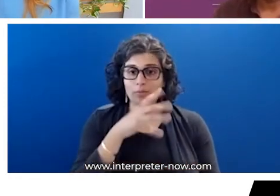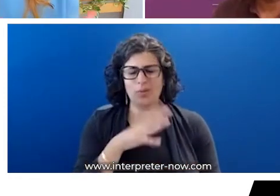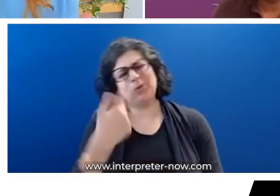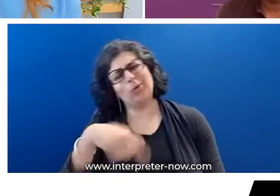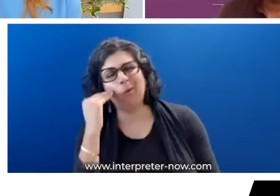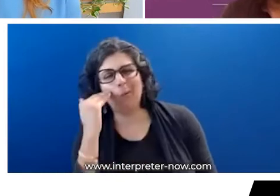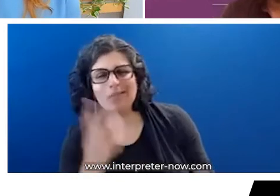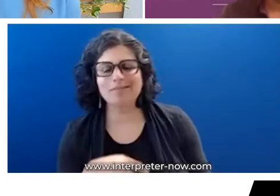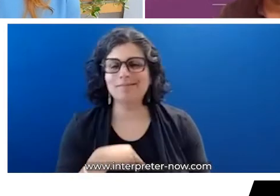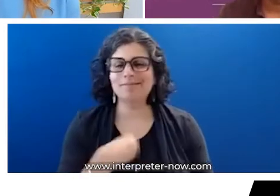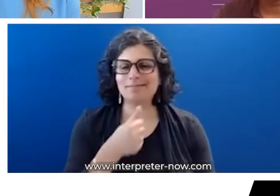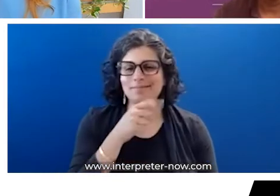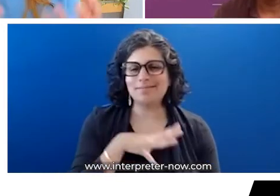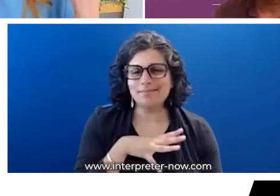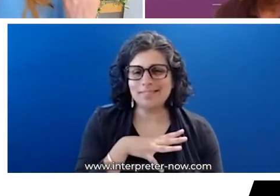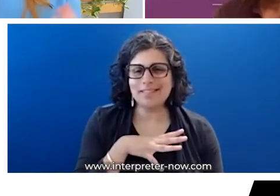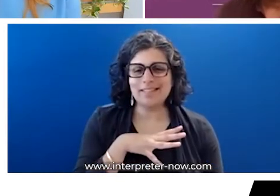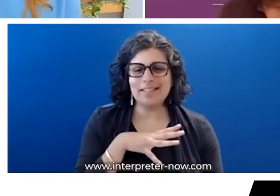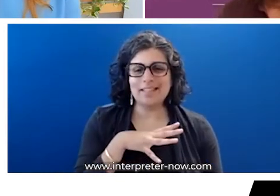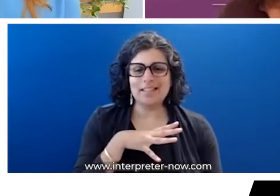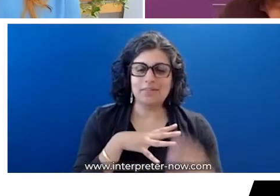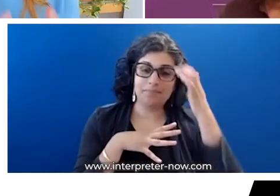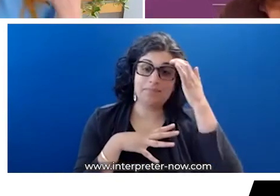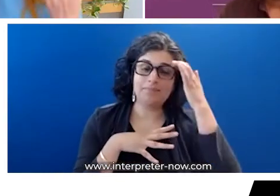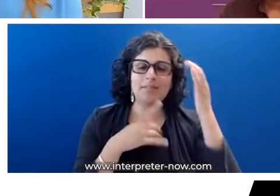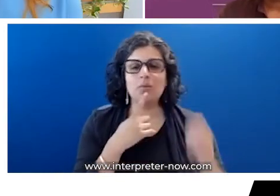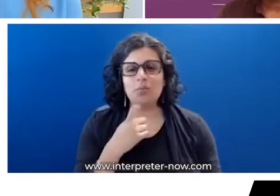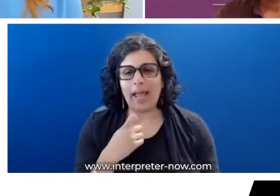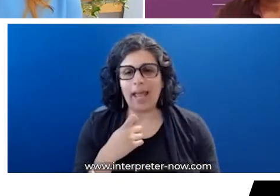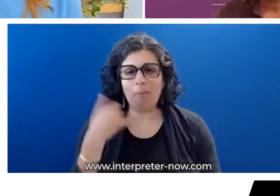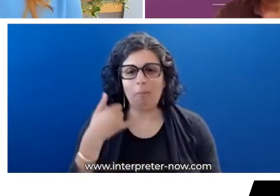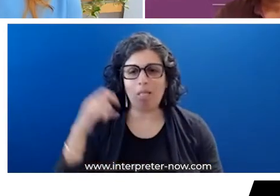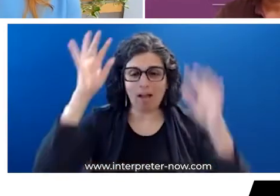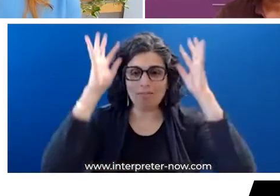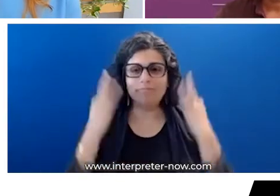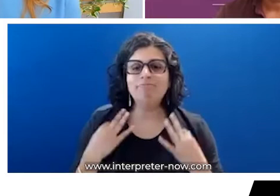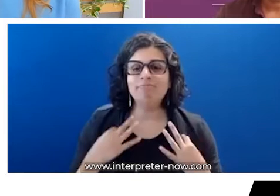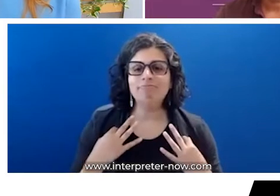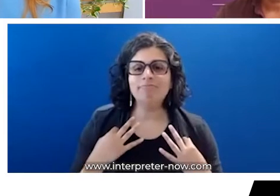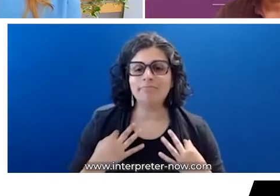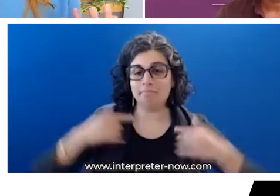But I am a White woman with red and blonde hair, long.